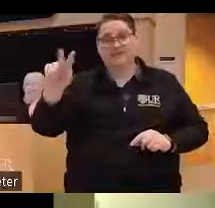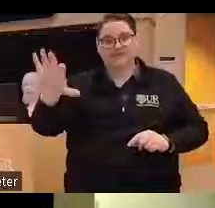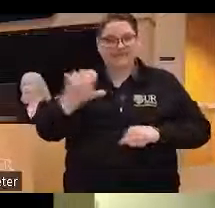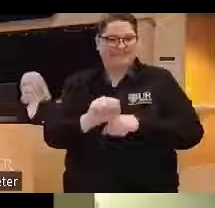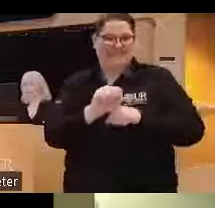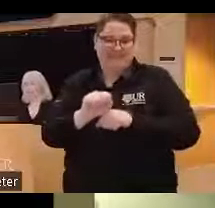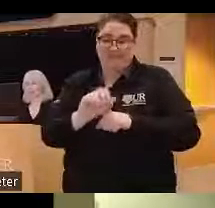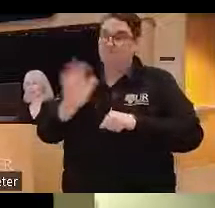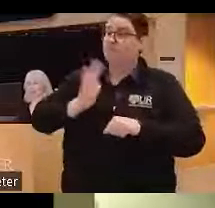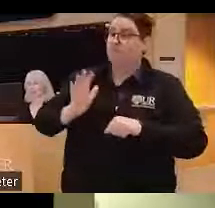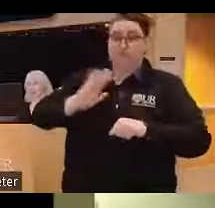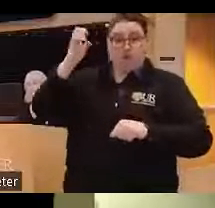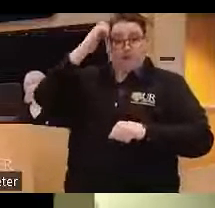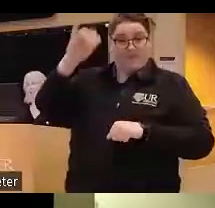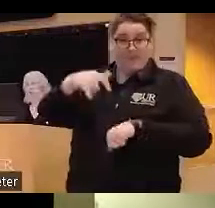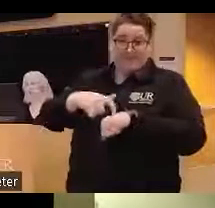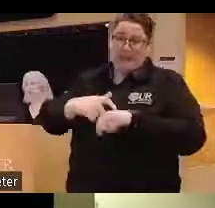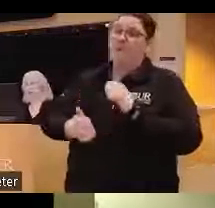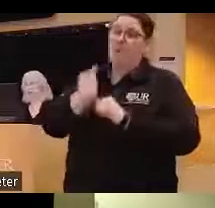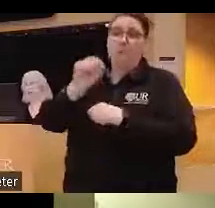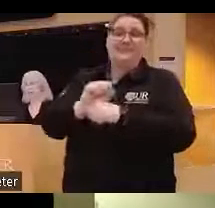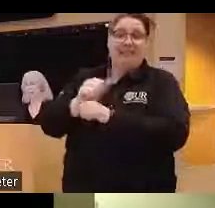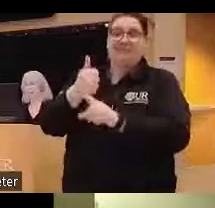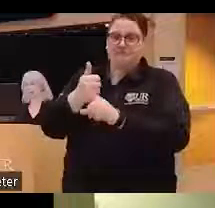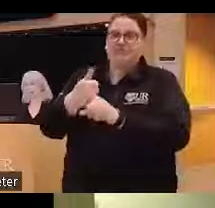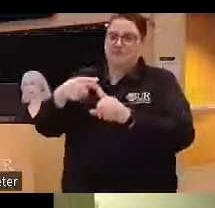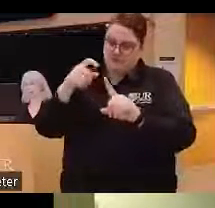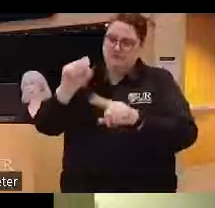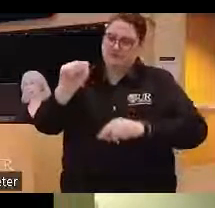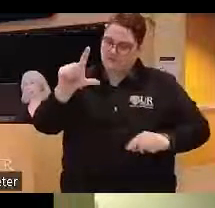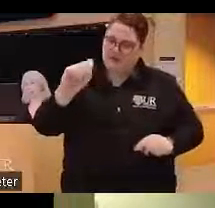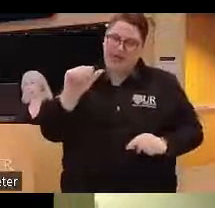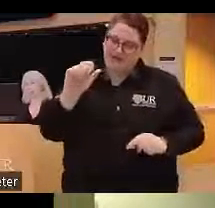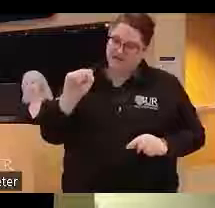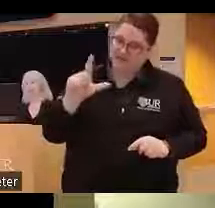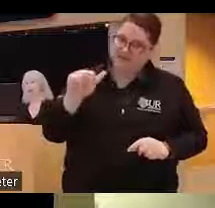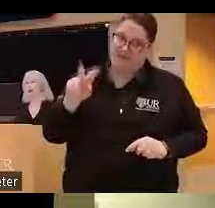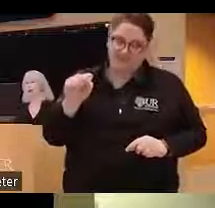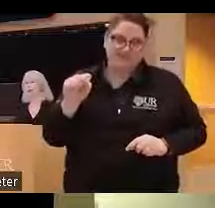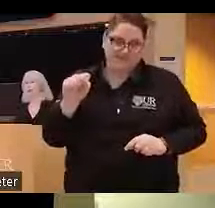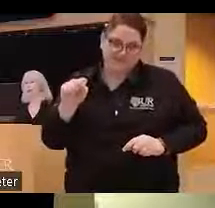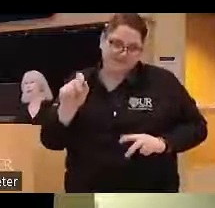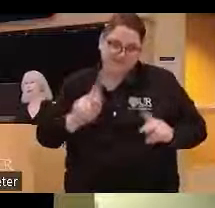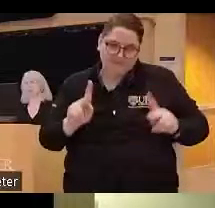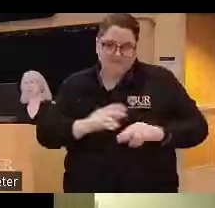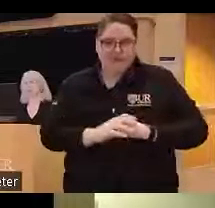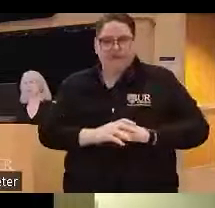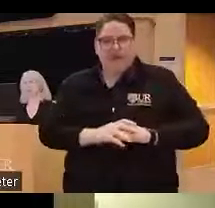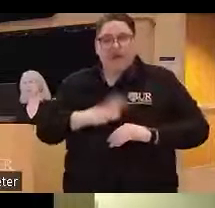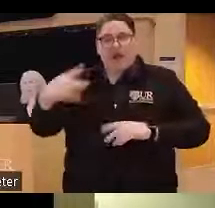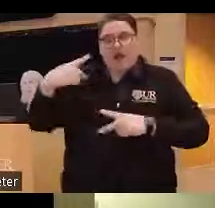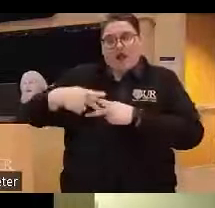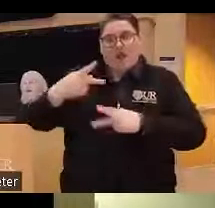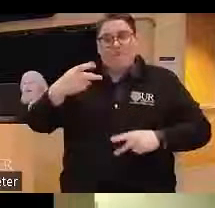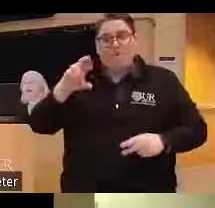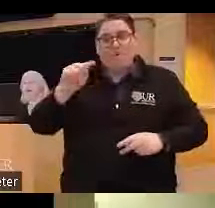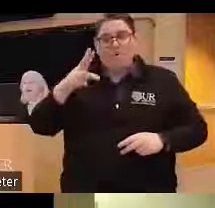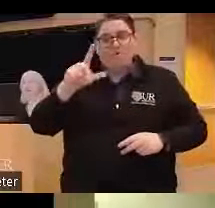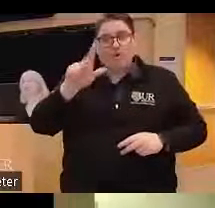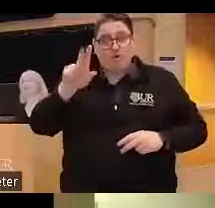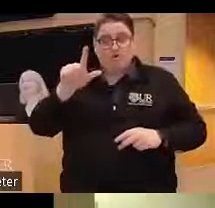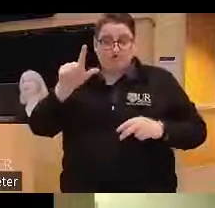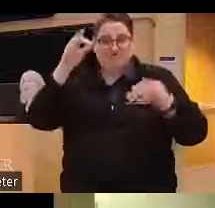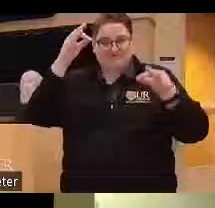York at that time were Slavs um but the issue that Portugal decided in the 1400s it was too easy for